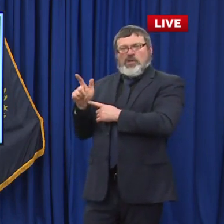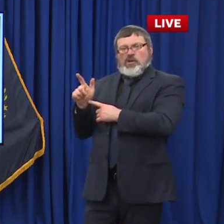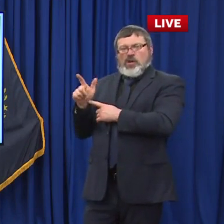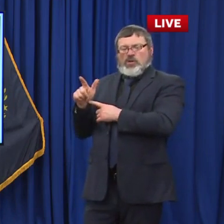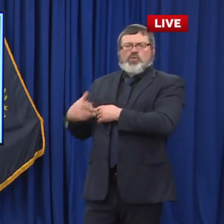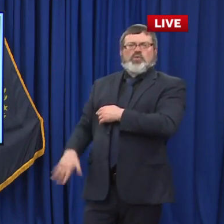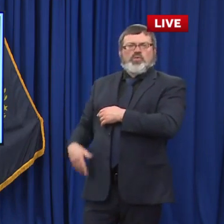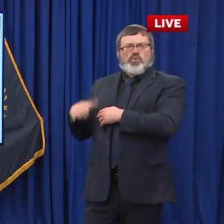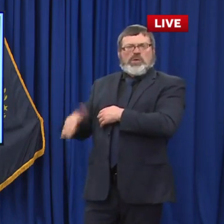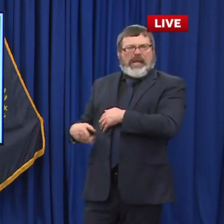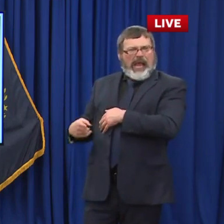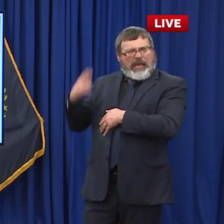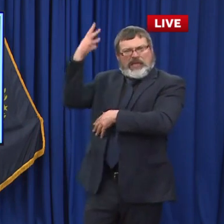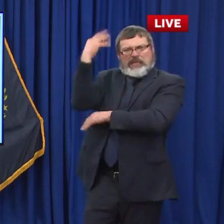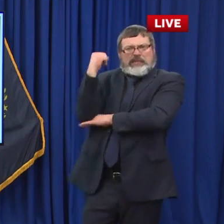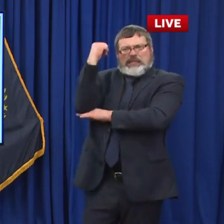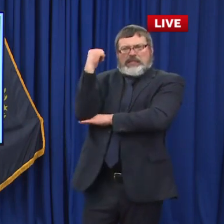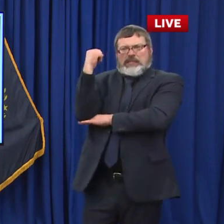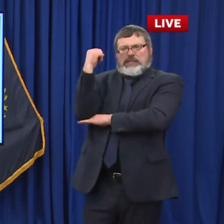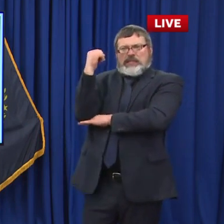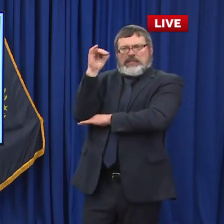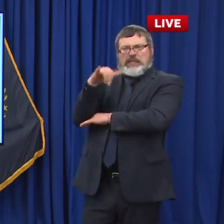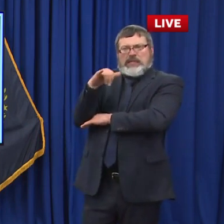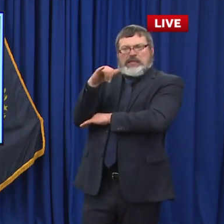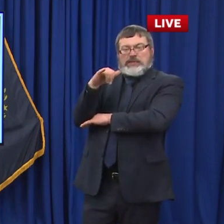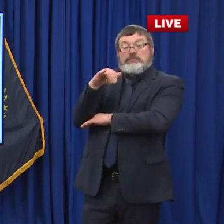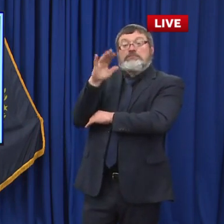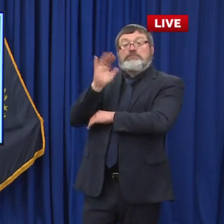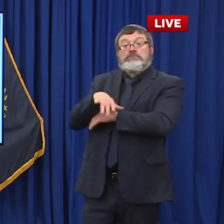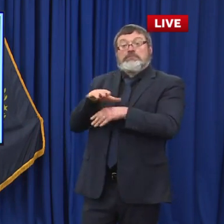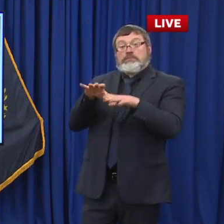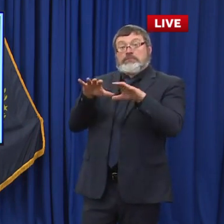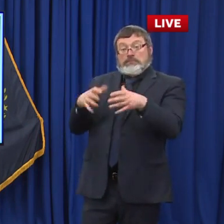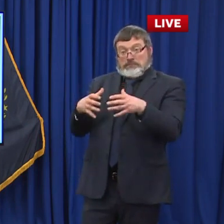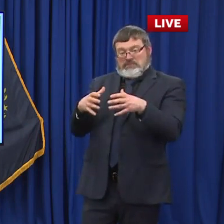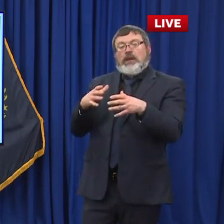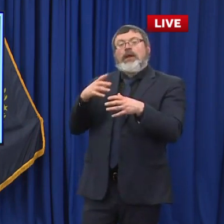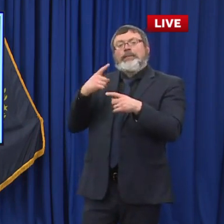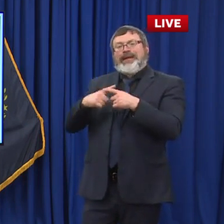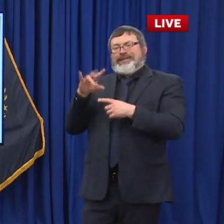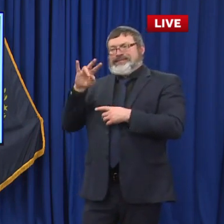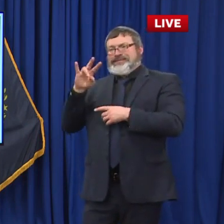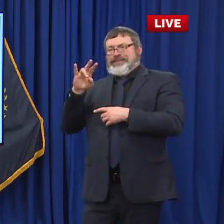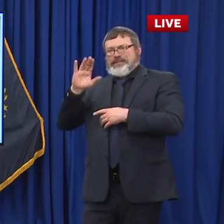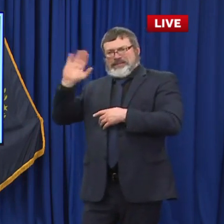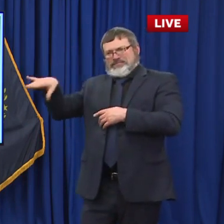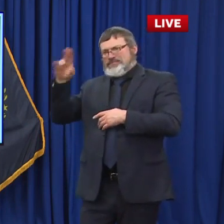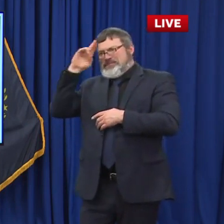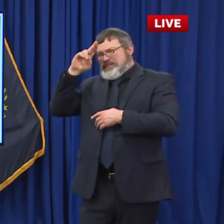YESTERDAY THERE WERE 21 DEATHS ANNOUNCED, I THINK IT WAS THE HIGHEST SINGLE DAY.